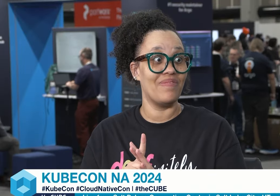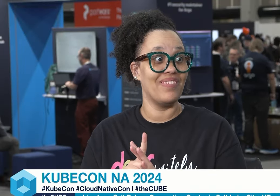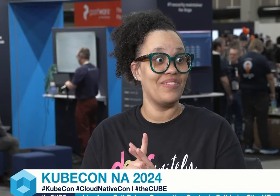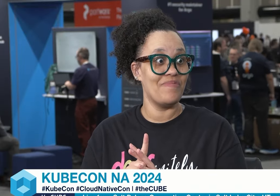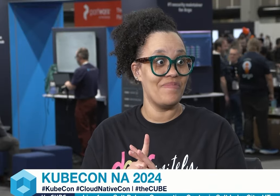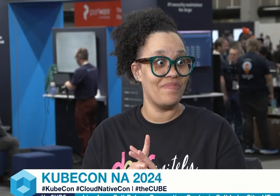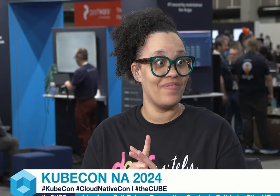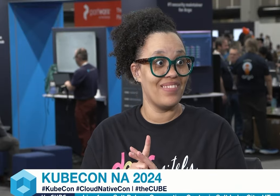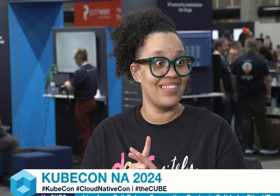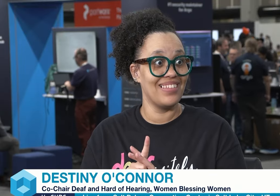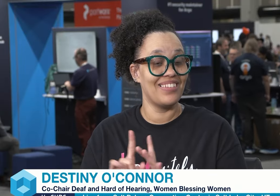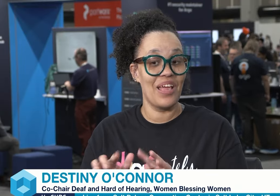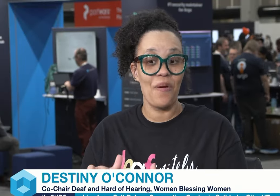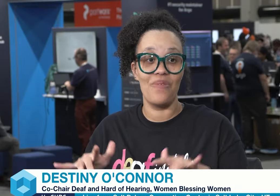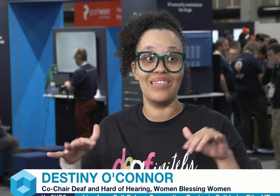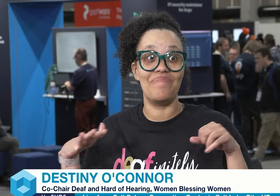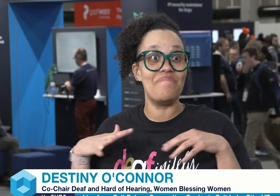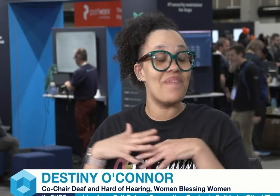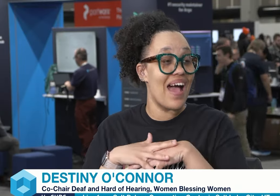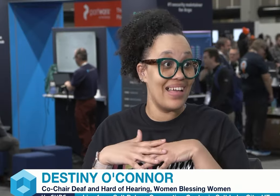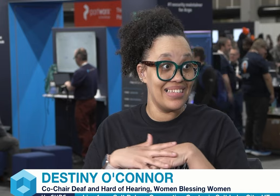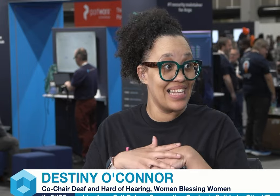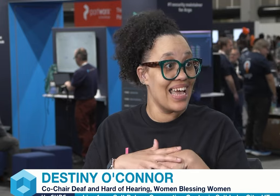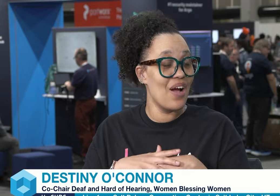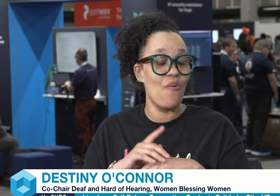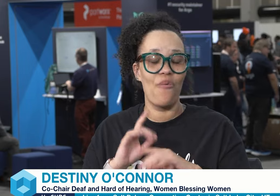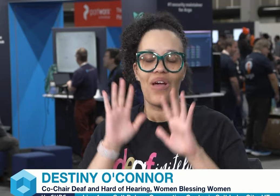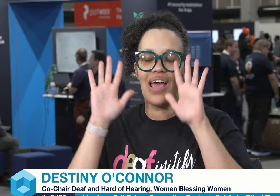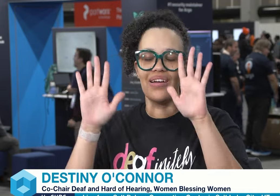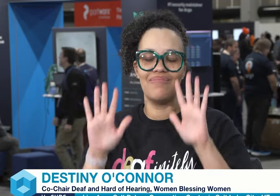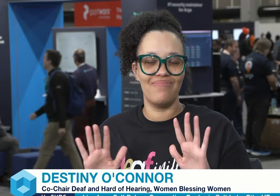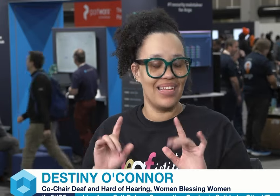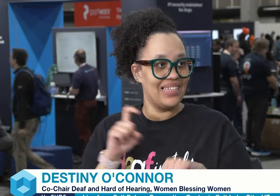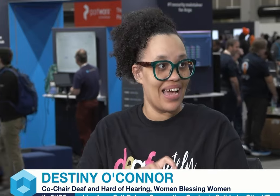It was 92 people in the room, so we had a terrifically packed room.